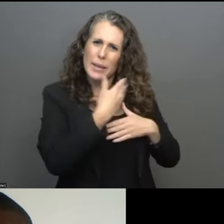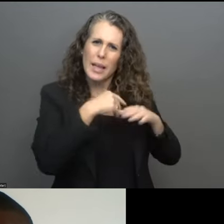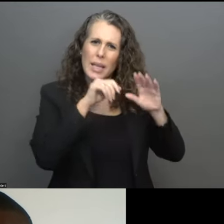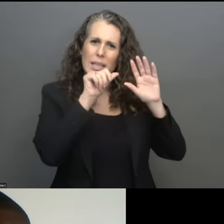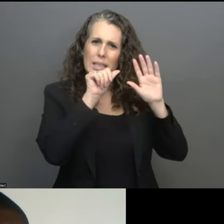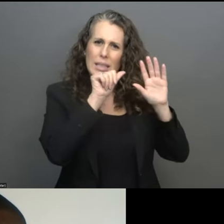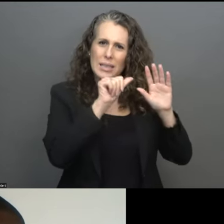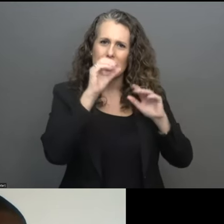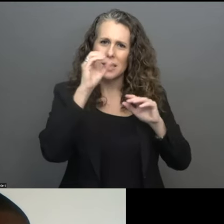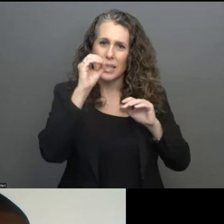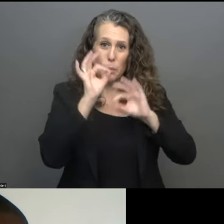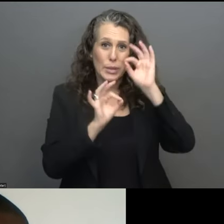barrier. 10:21:55 this thing.